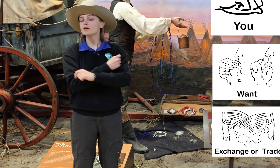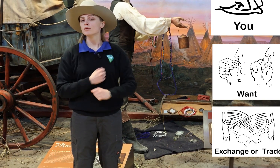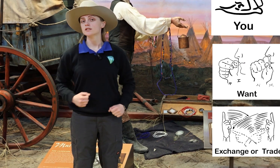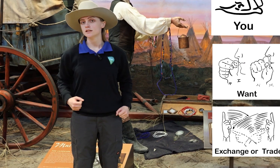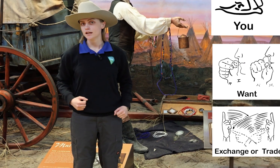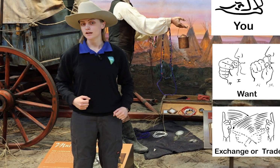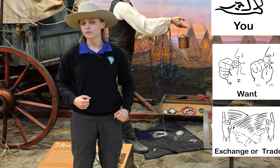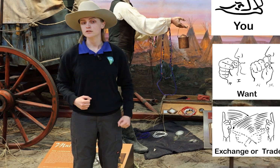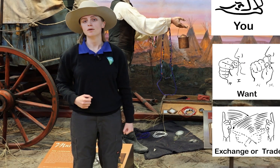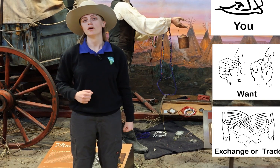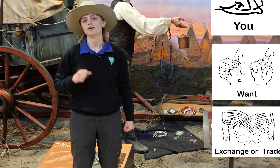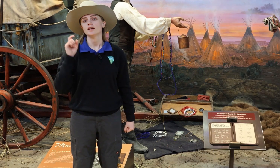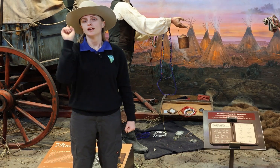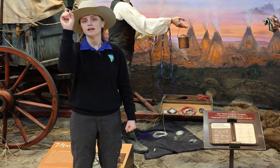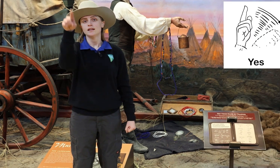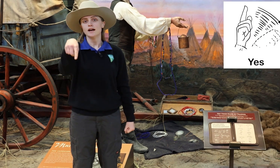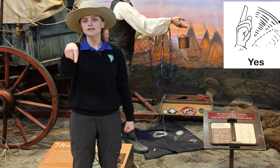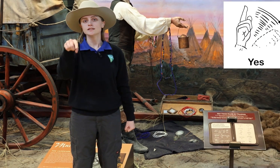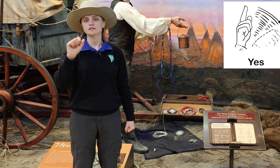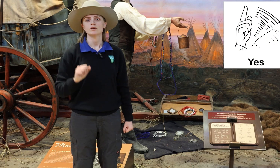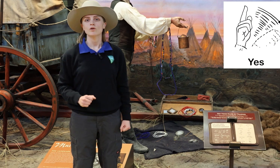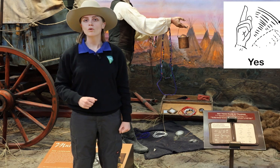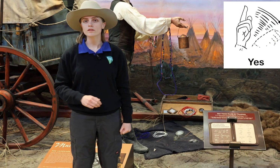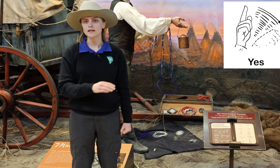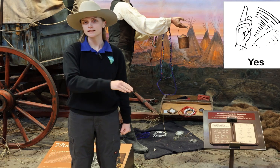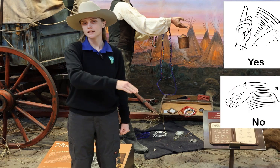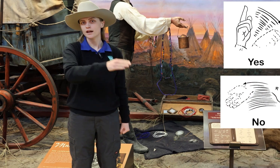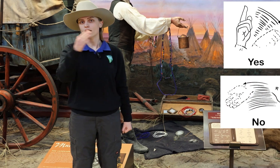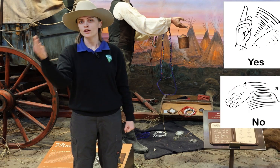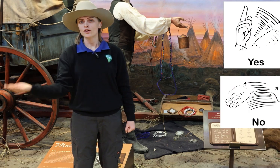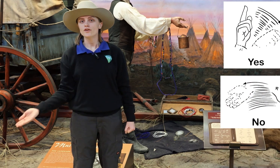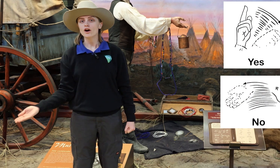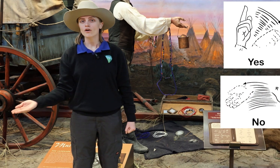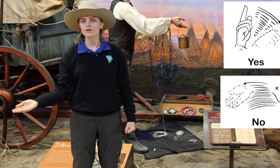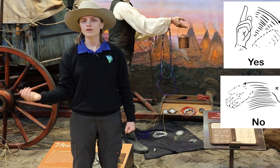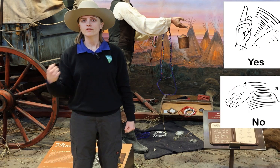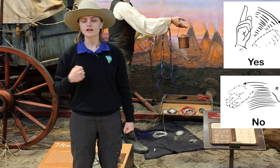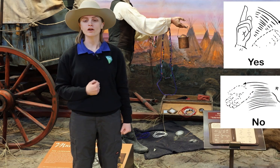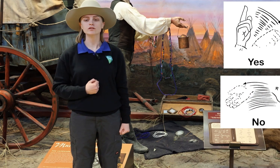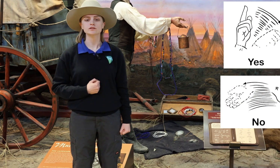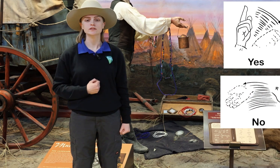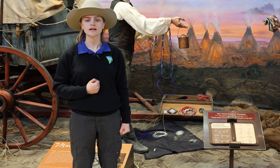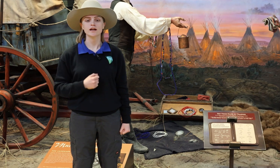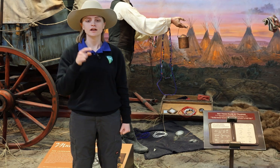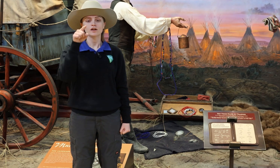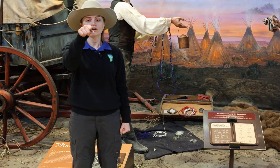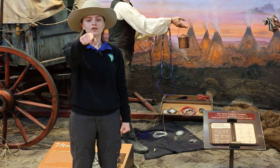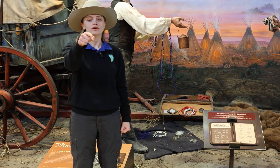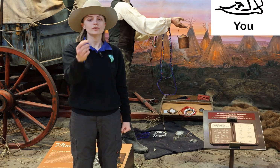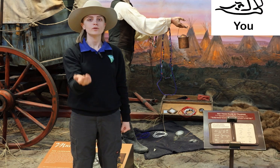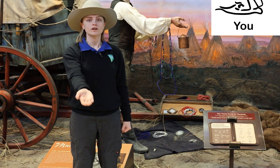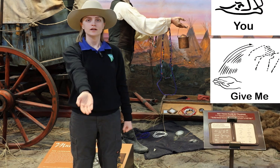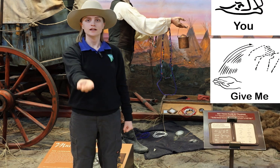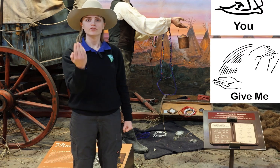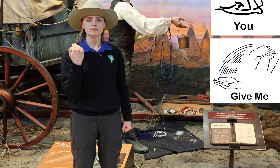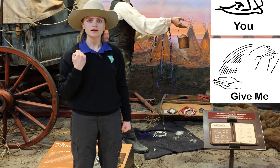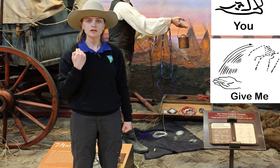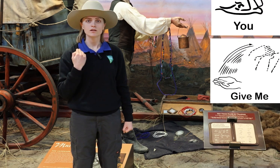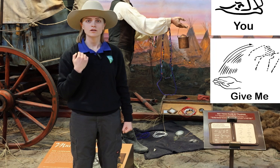other person can then respond, “yes” or they can say, “no”. They can also say, “you” “give me” or